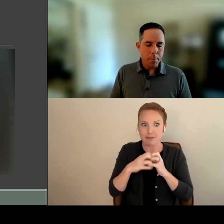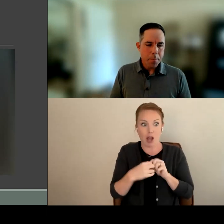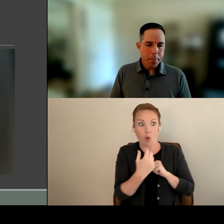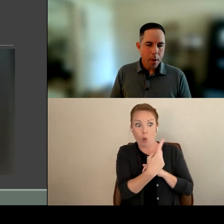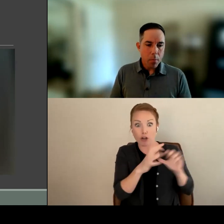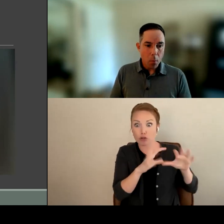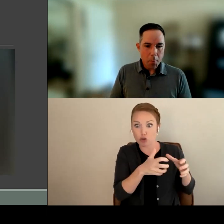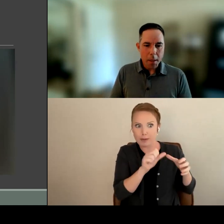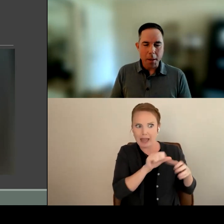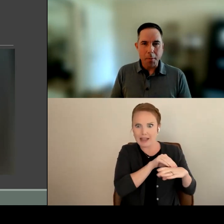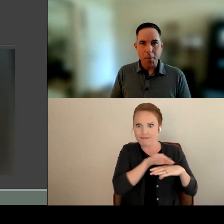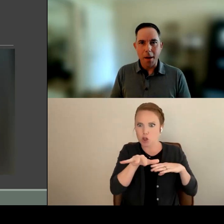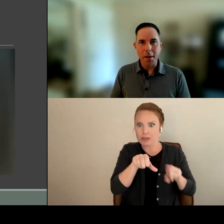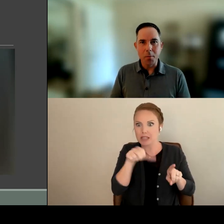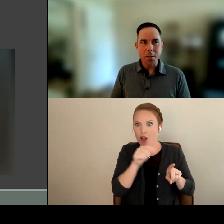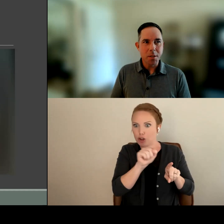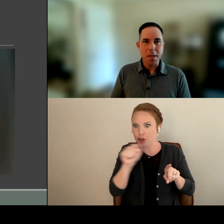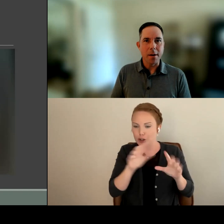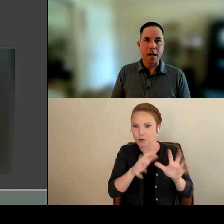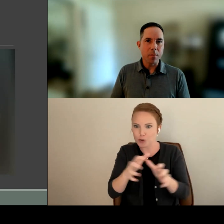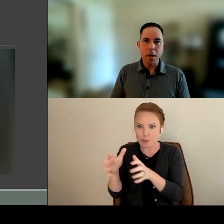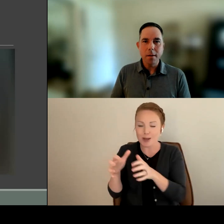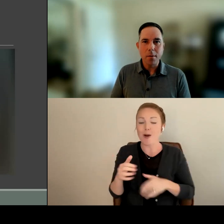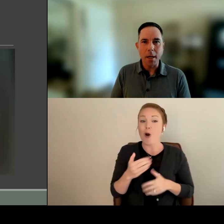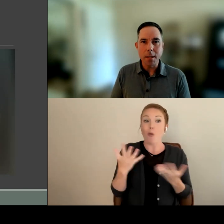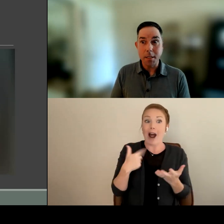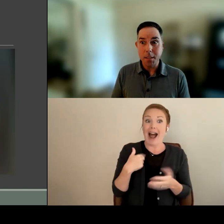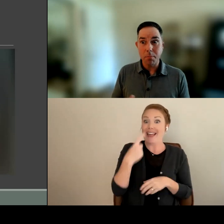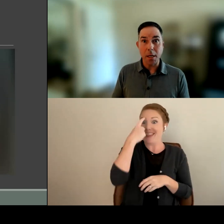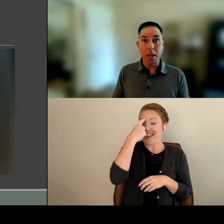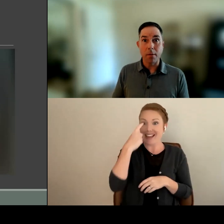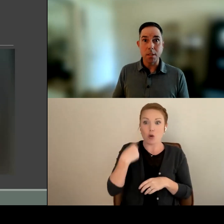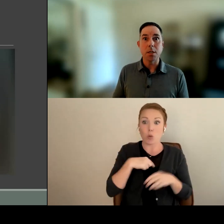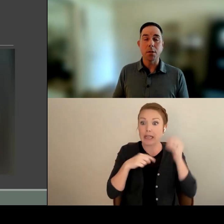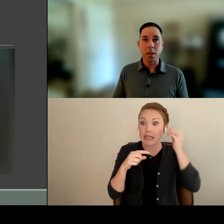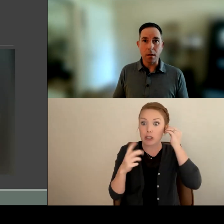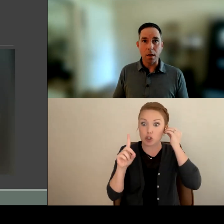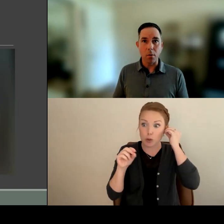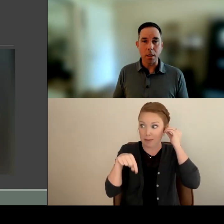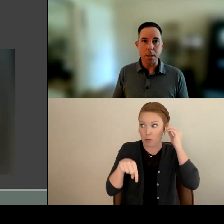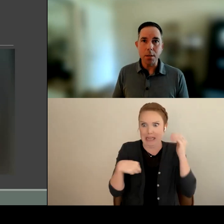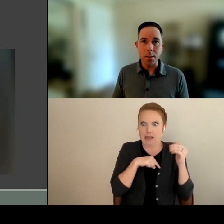what we ended up doing I think was just scaring everybody, right? Because this is a big conversation in a lot of organizations.